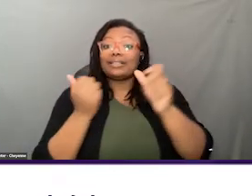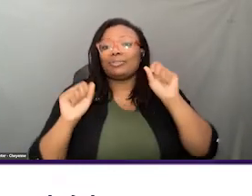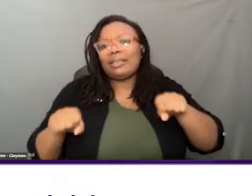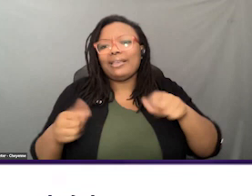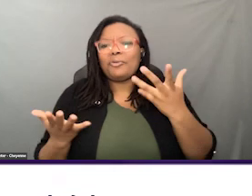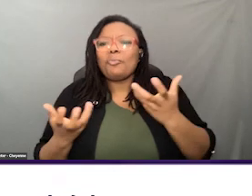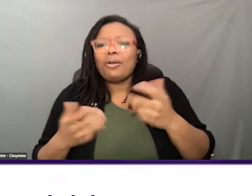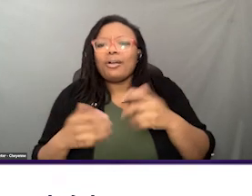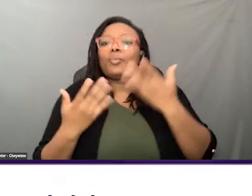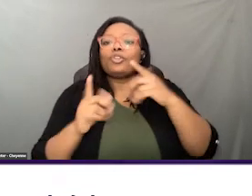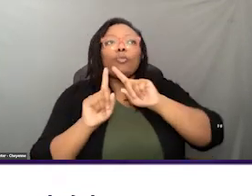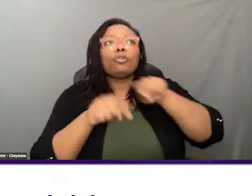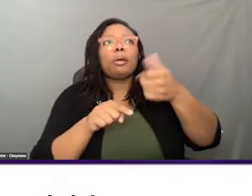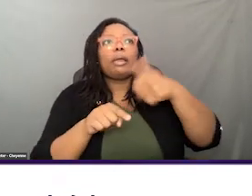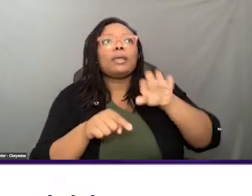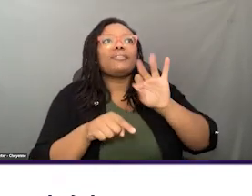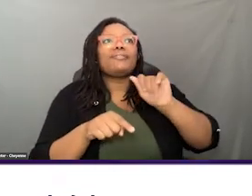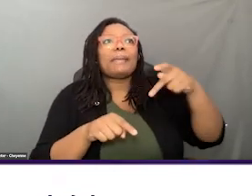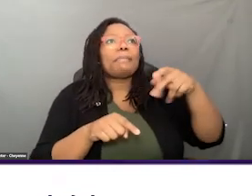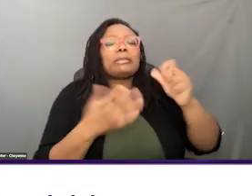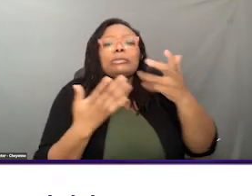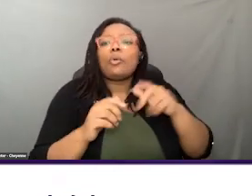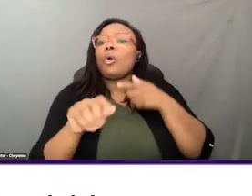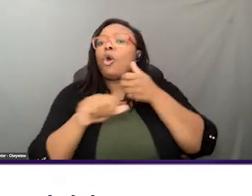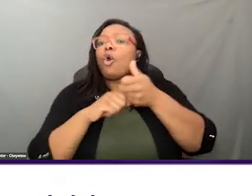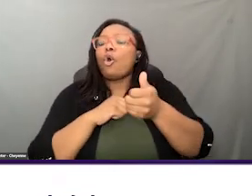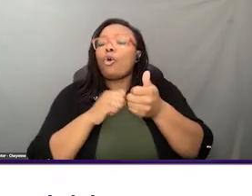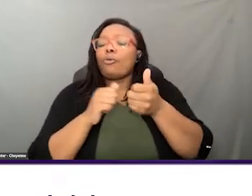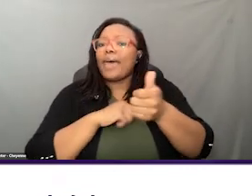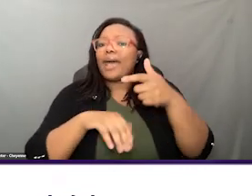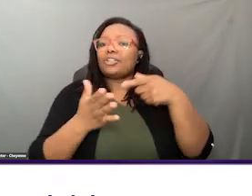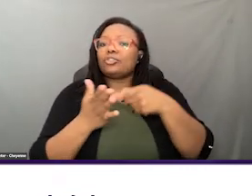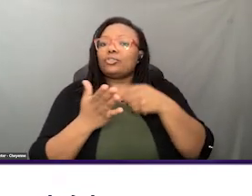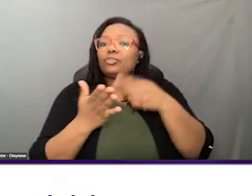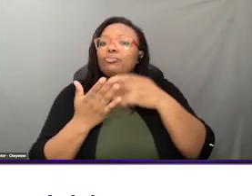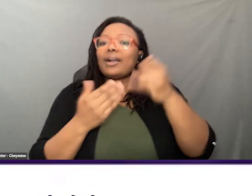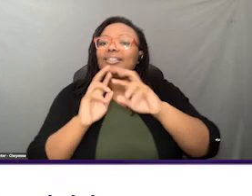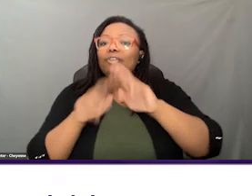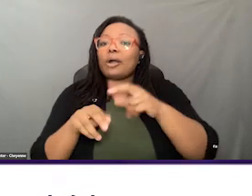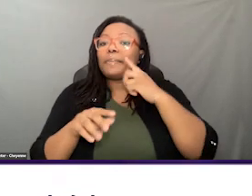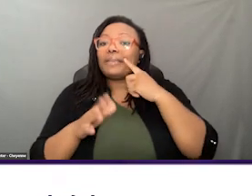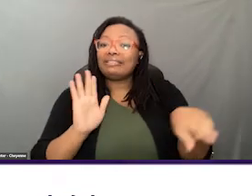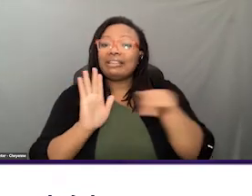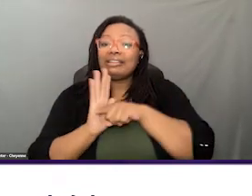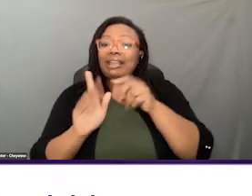because we do not want to report anybody to FAPIIS. We do not want overdue project reports because of the negative impacts.